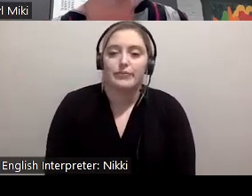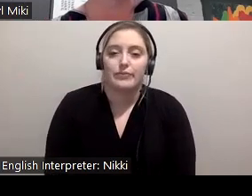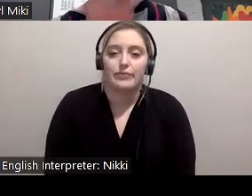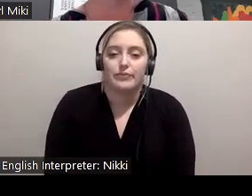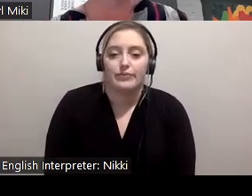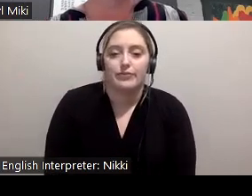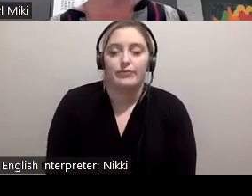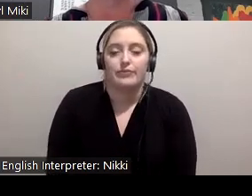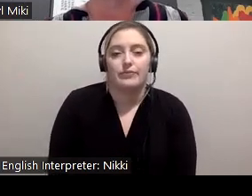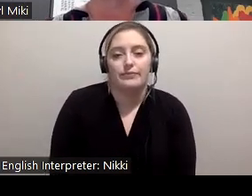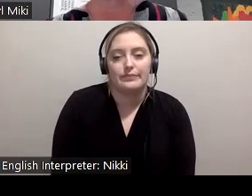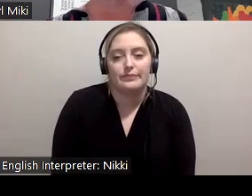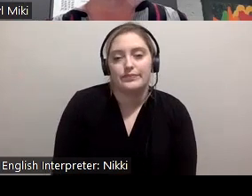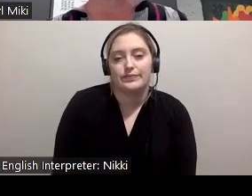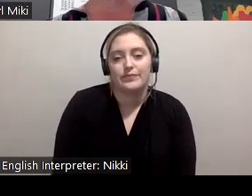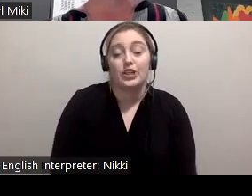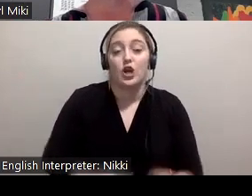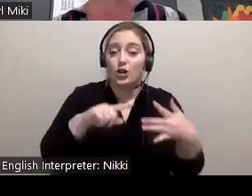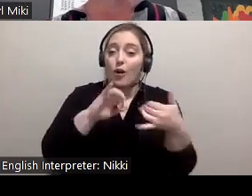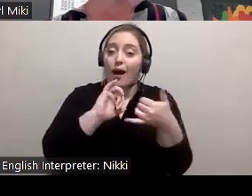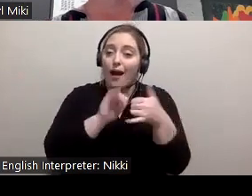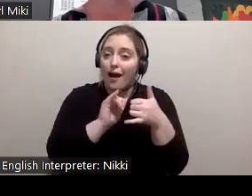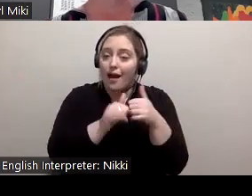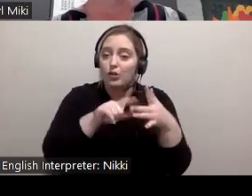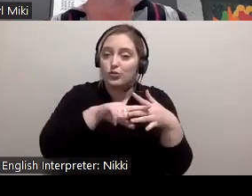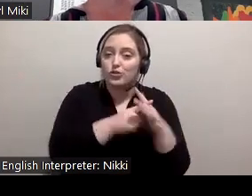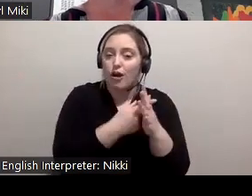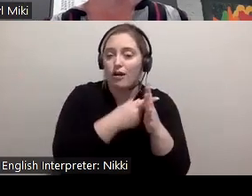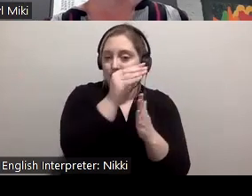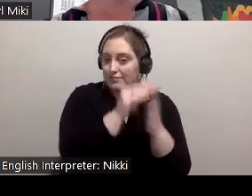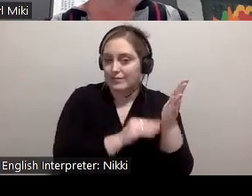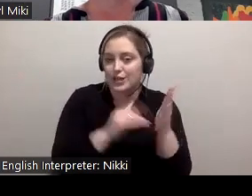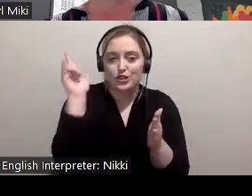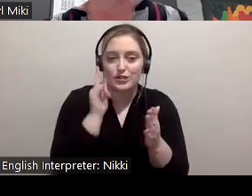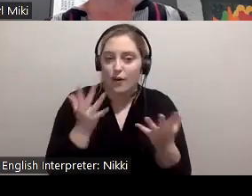So starting an application. So the first step and I know this